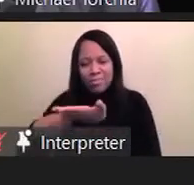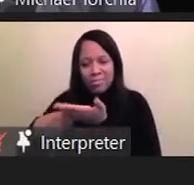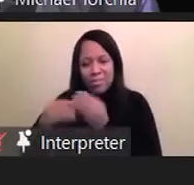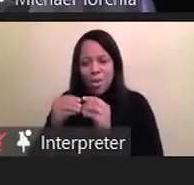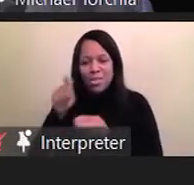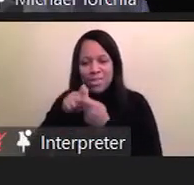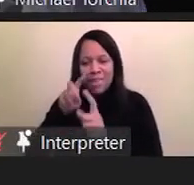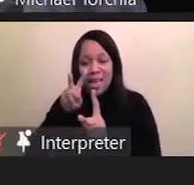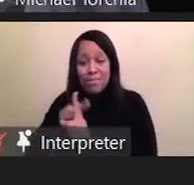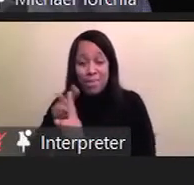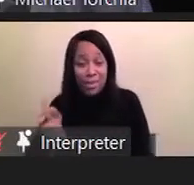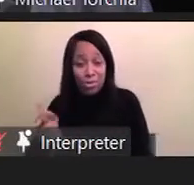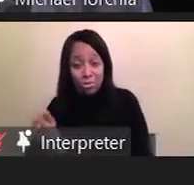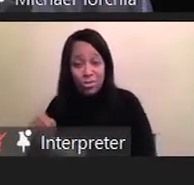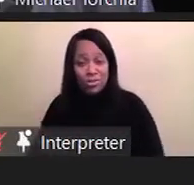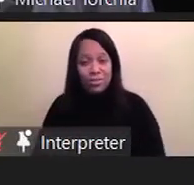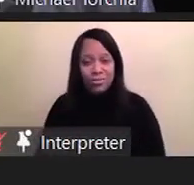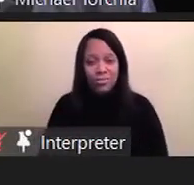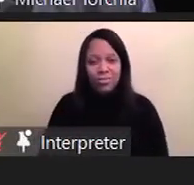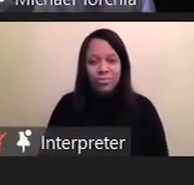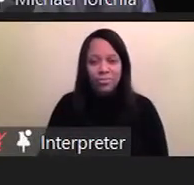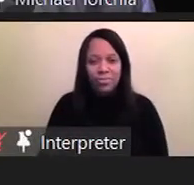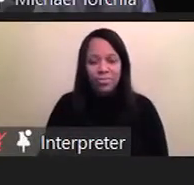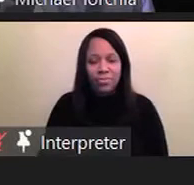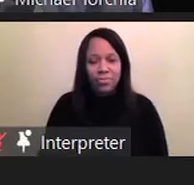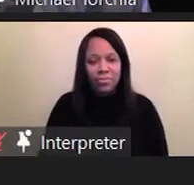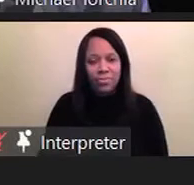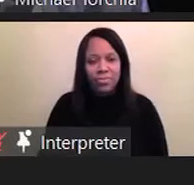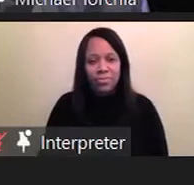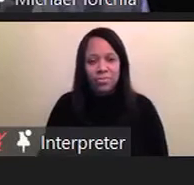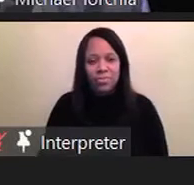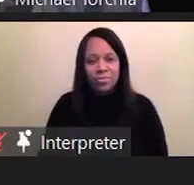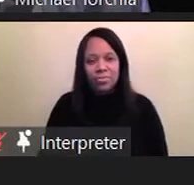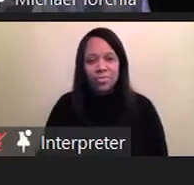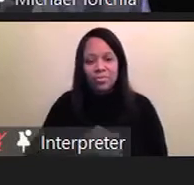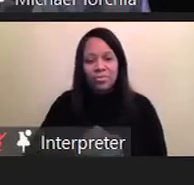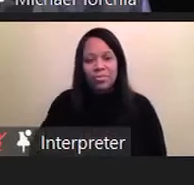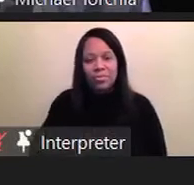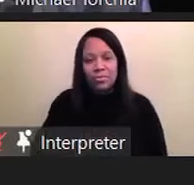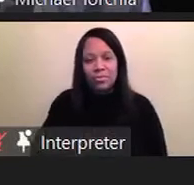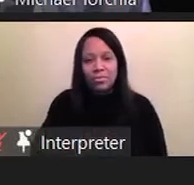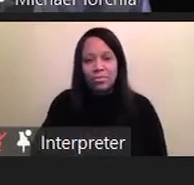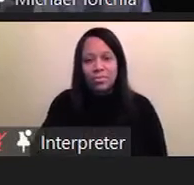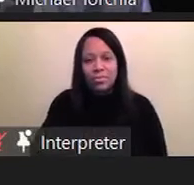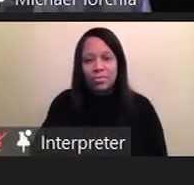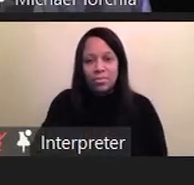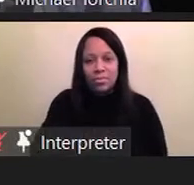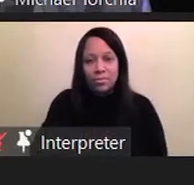The examples for-- right.